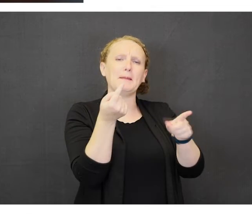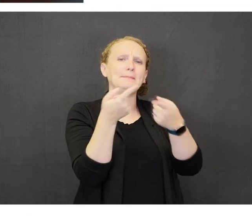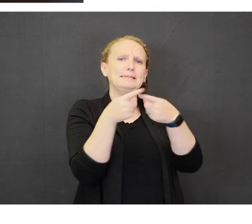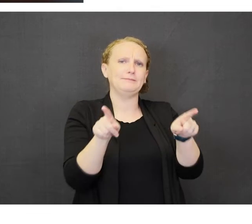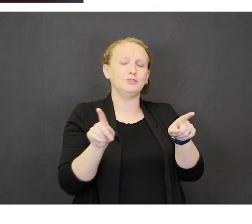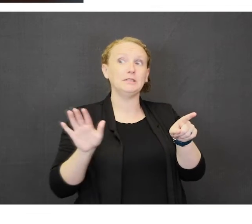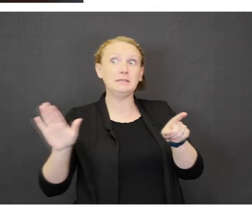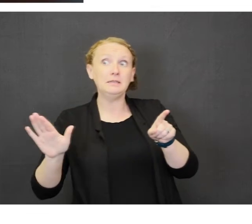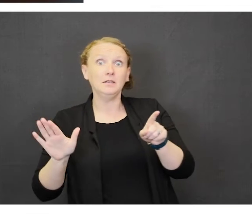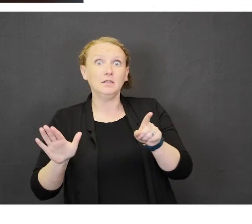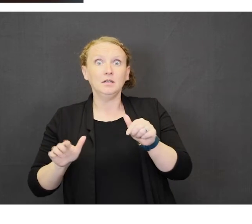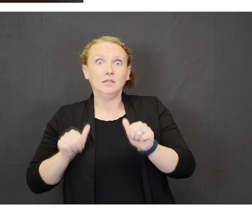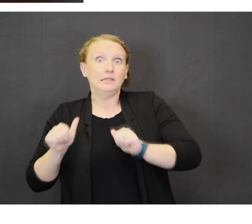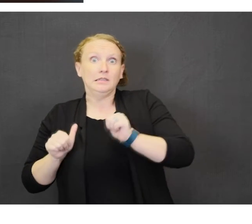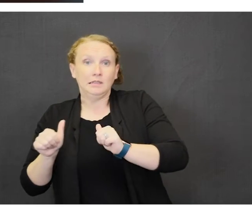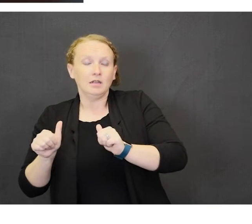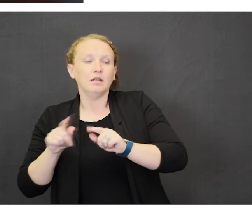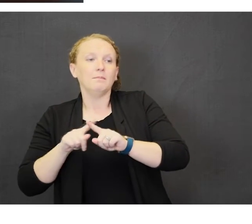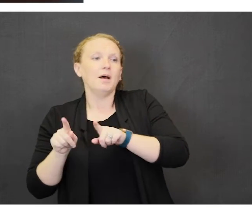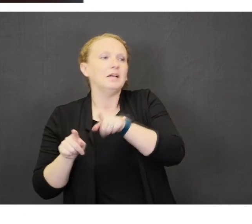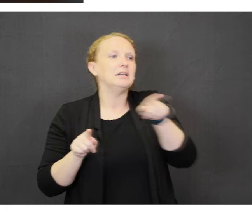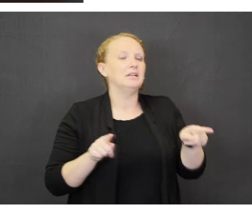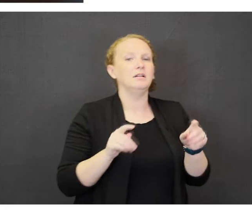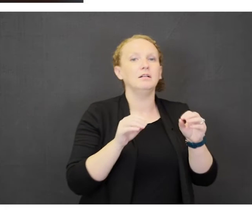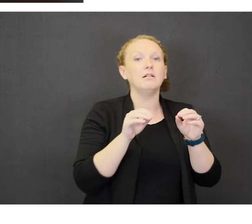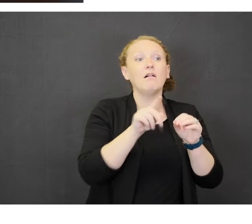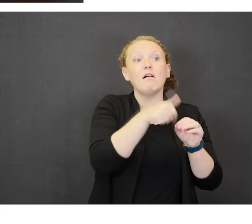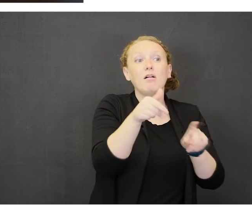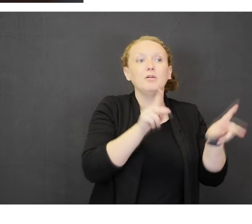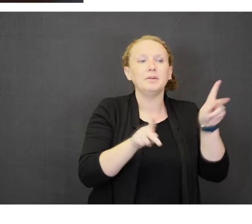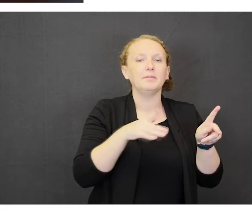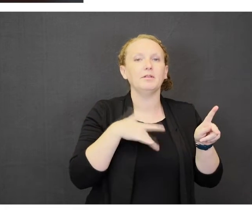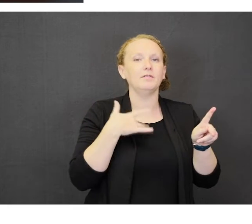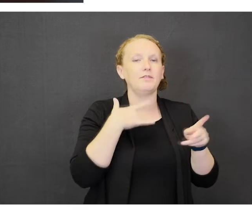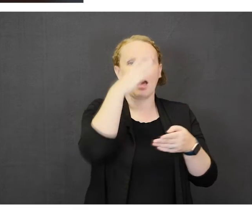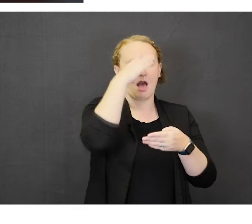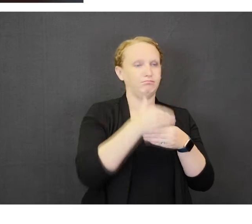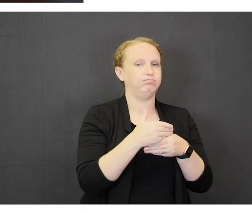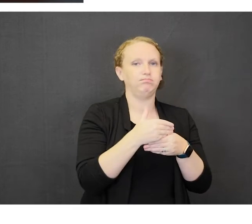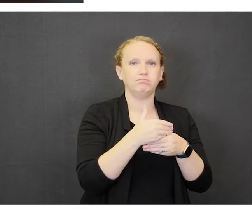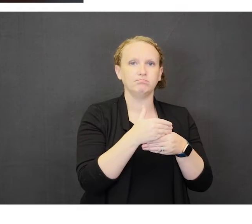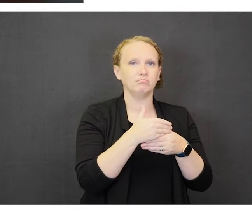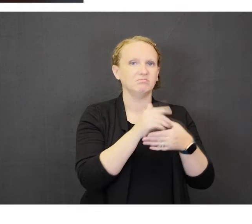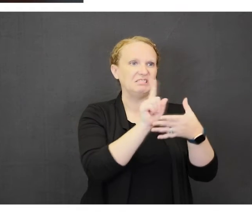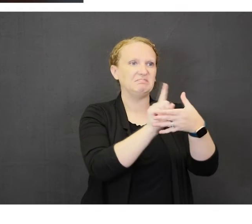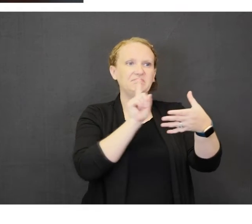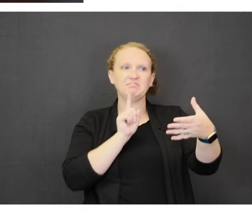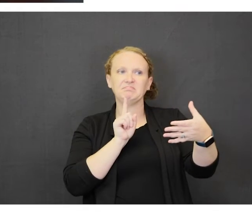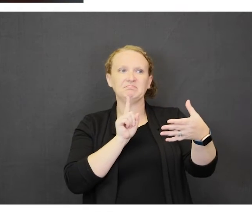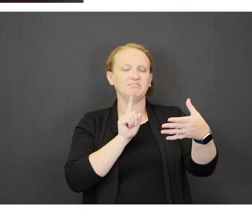it starts to withdraw and shut down and begin to